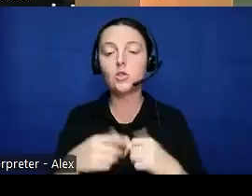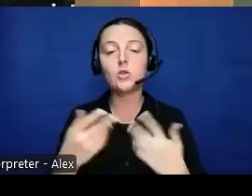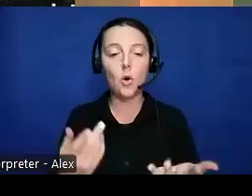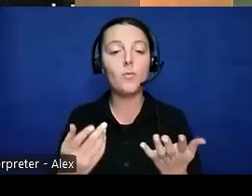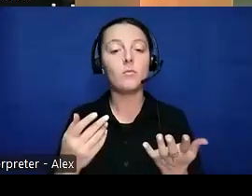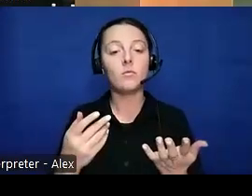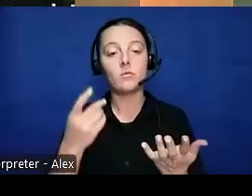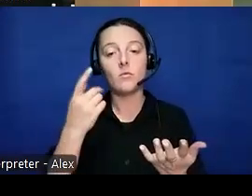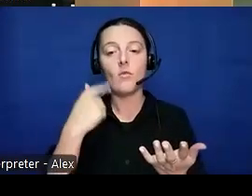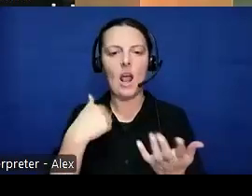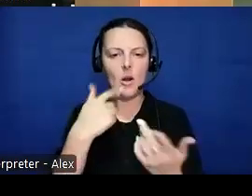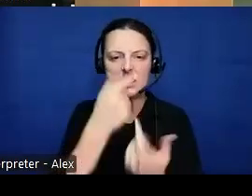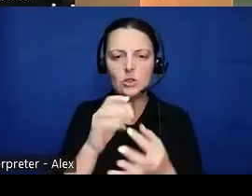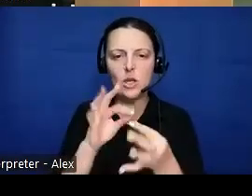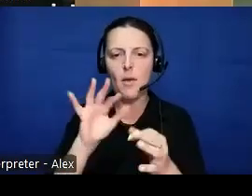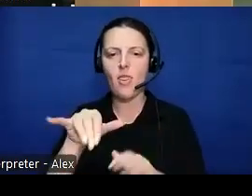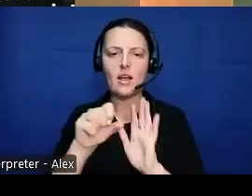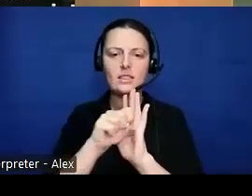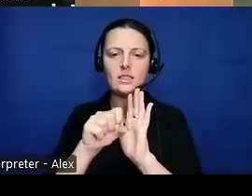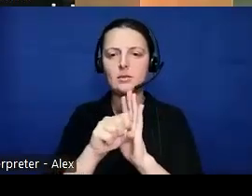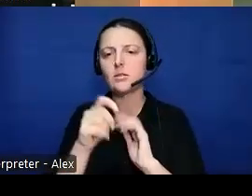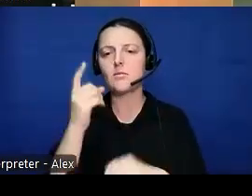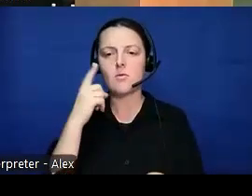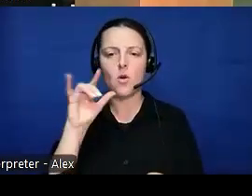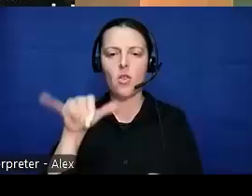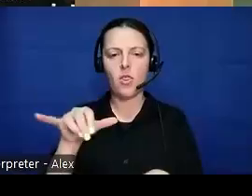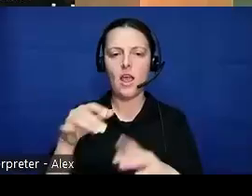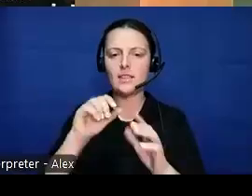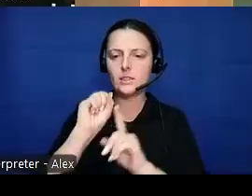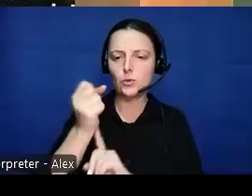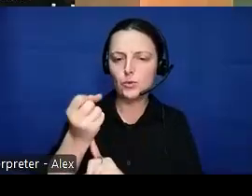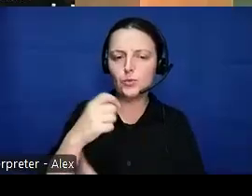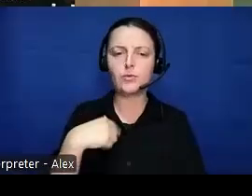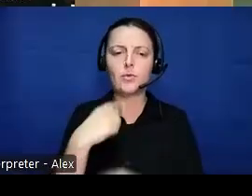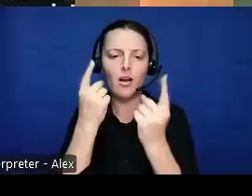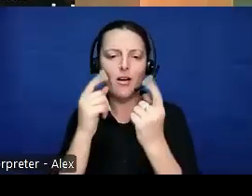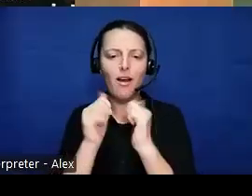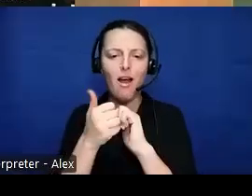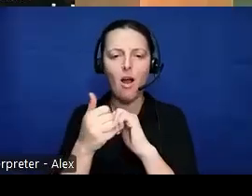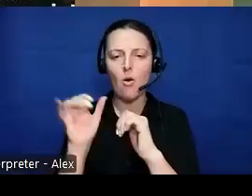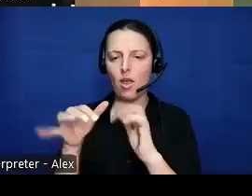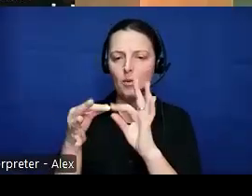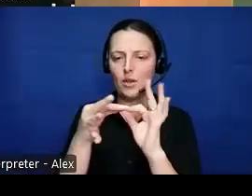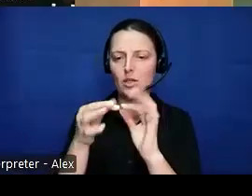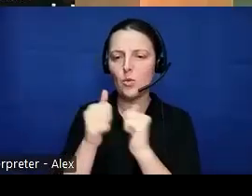the relationship between that and psychological symptoms and what I found um the other part of it